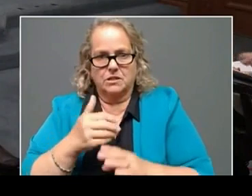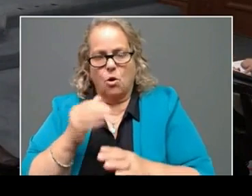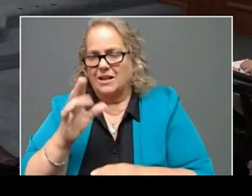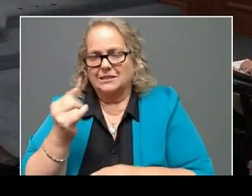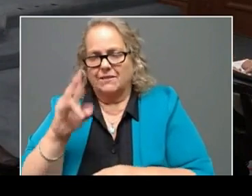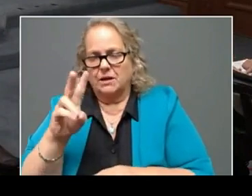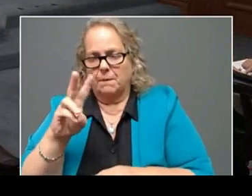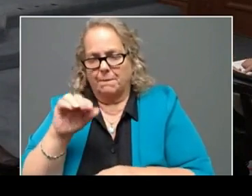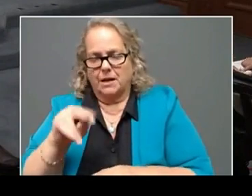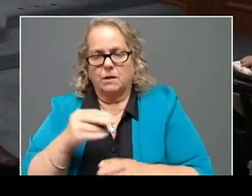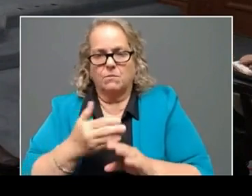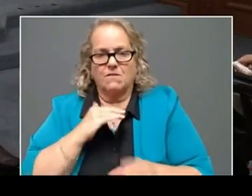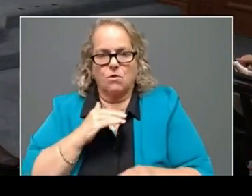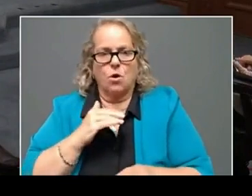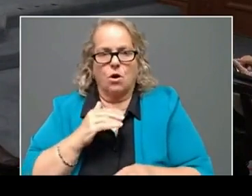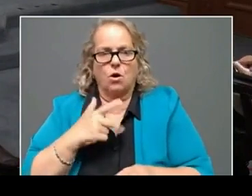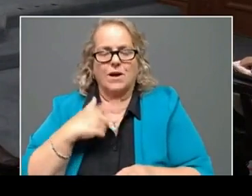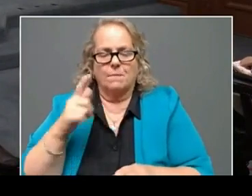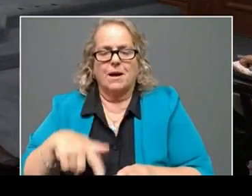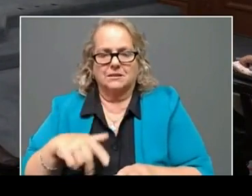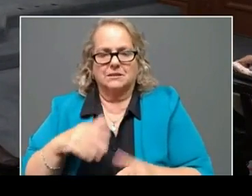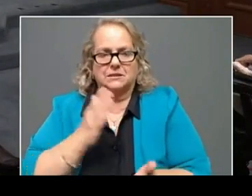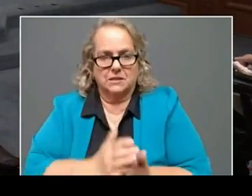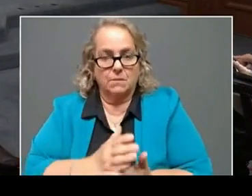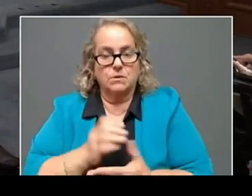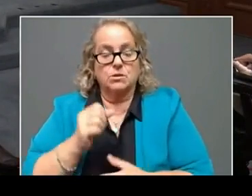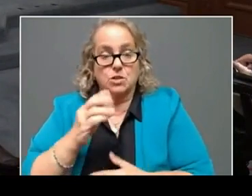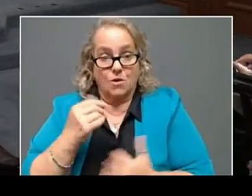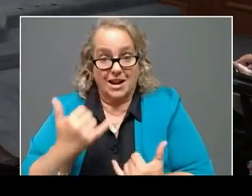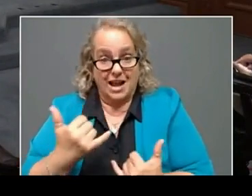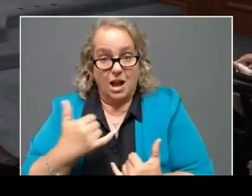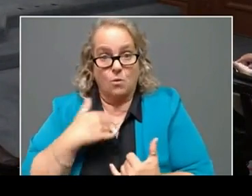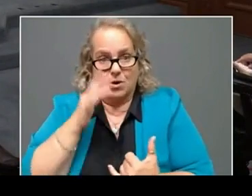hard cut off. Um and given that we will still have our team Kentucky update on